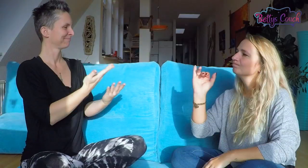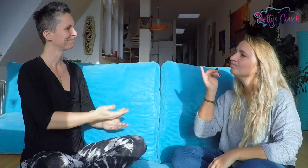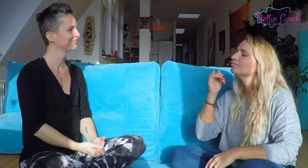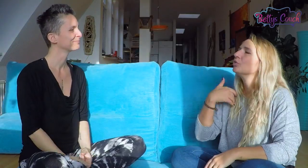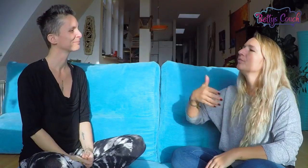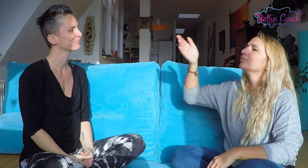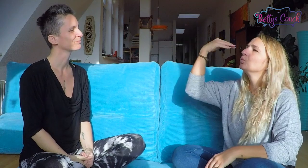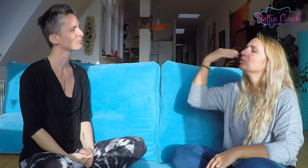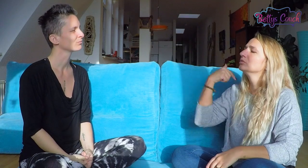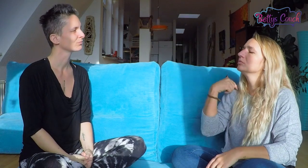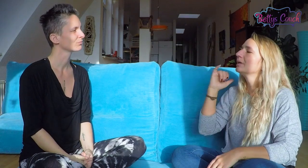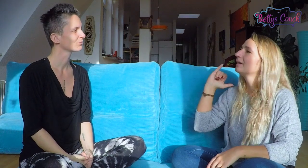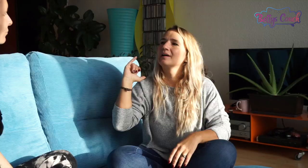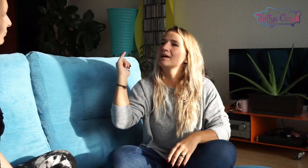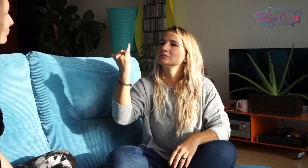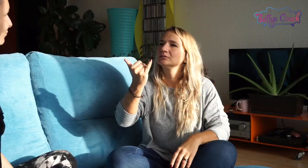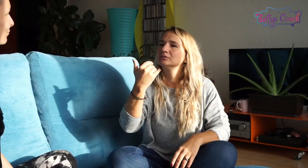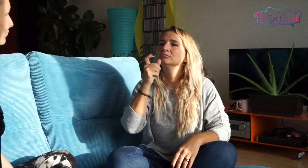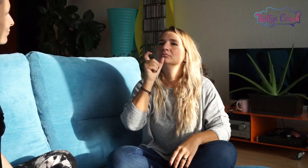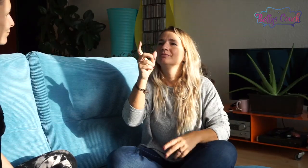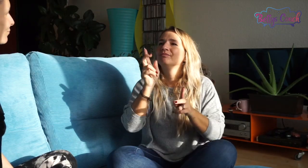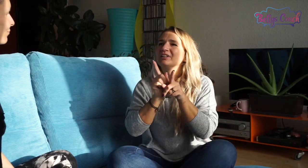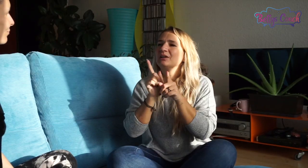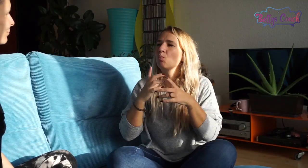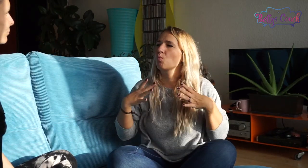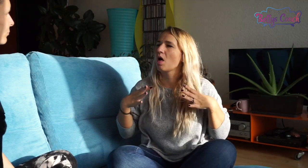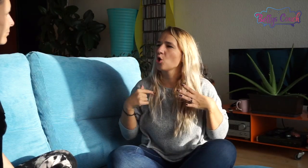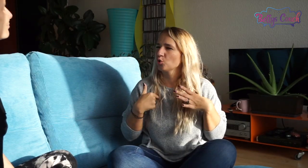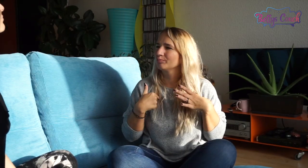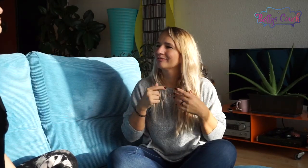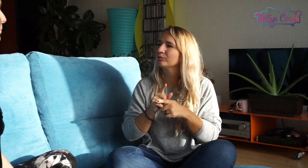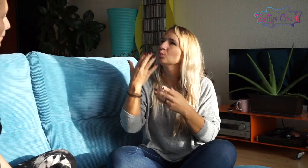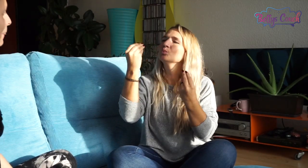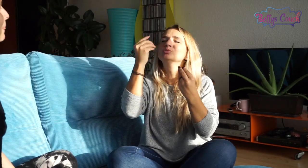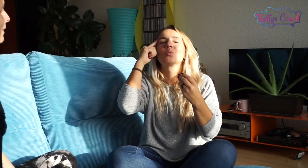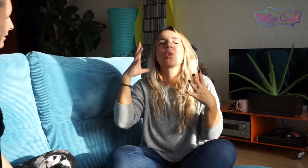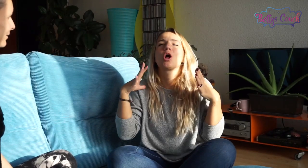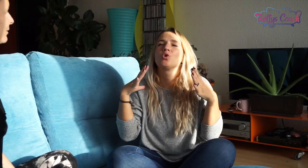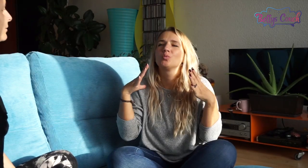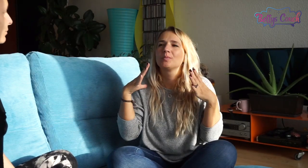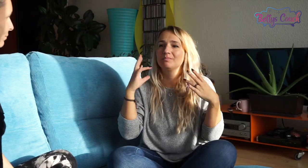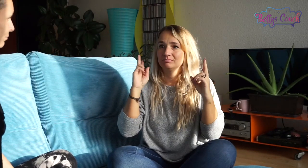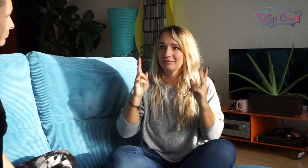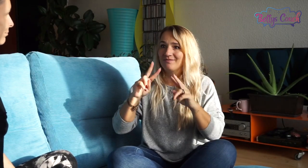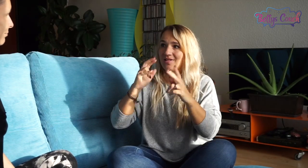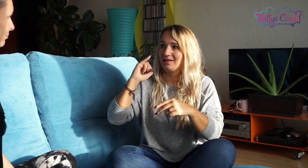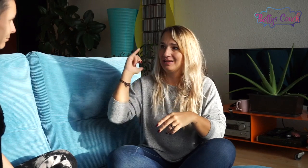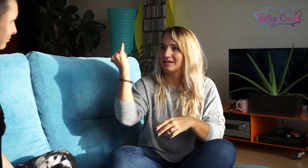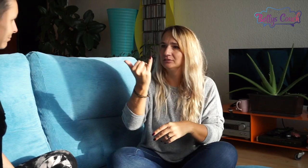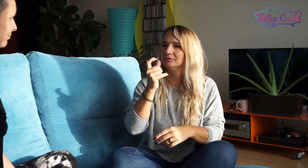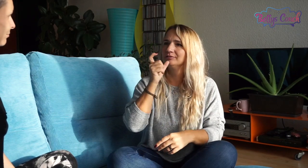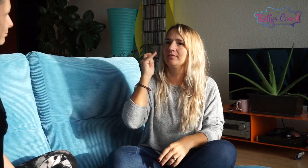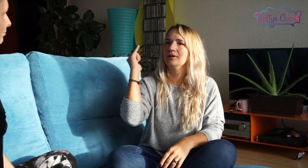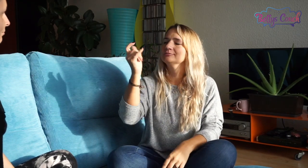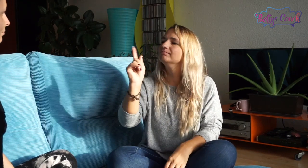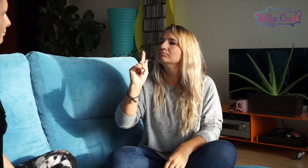Yes. I used to associate travel with vacation. Are vacation and world trip the same?